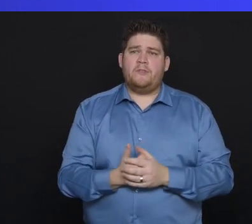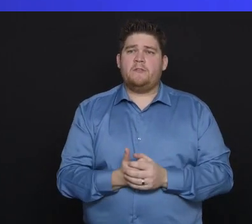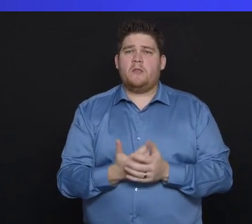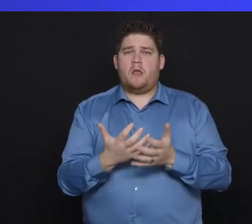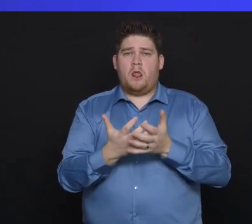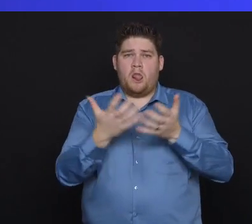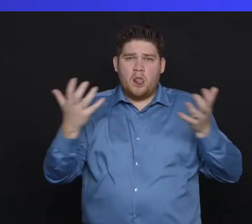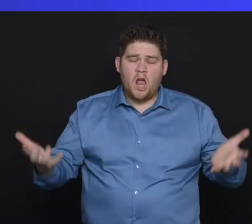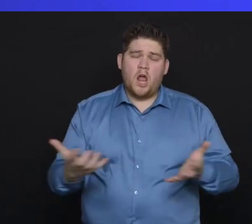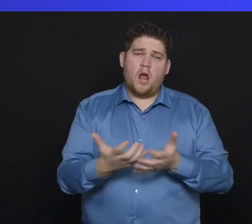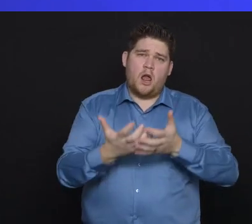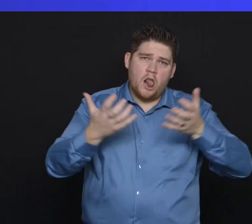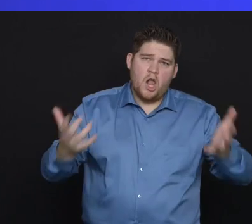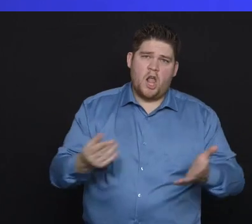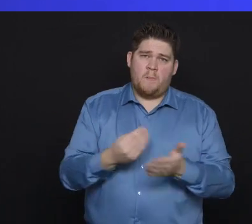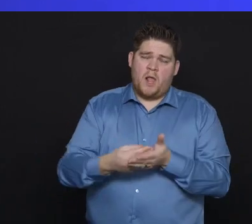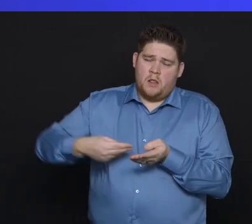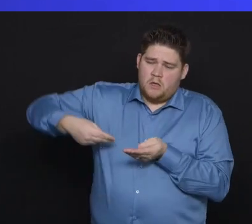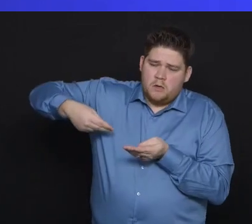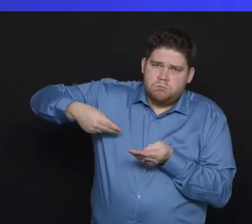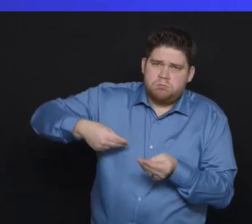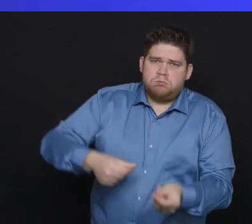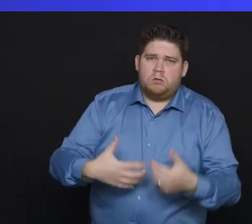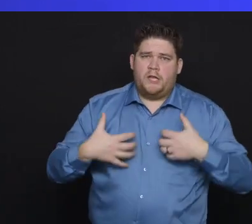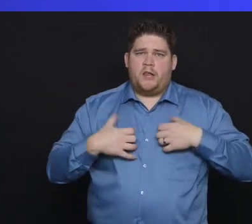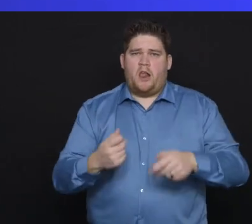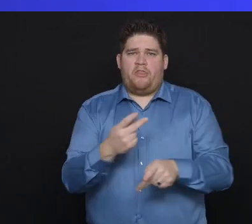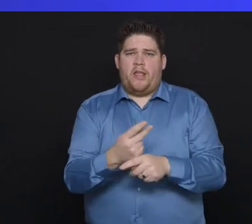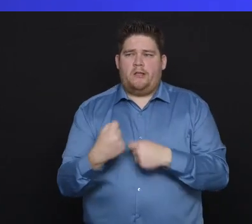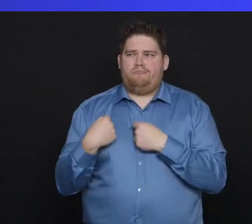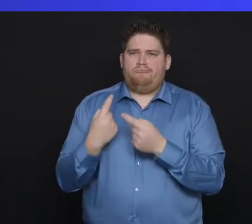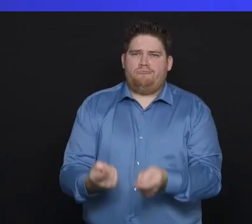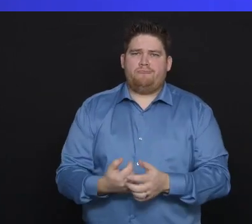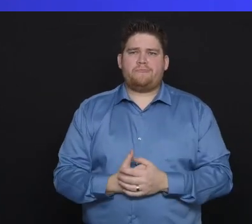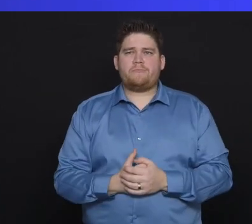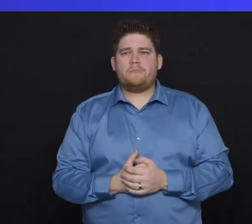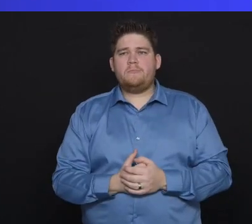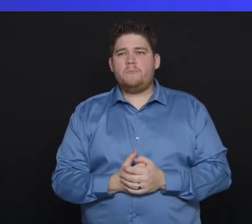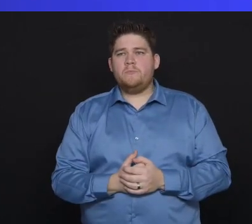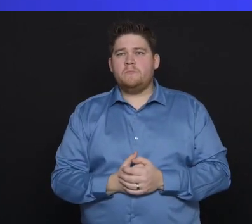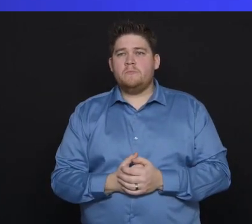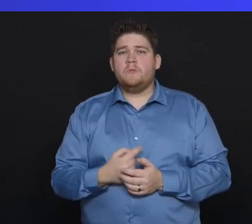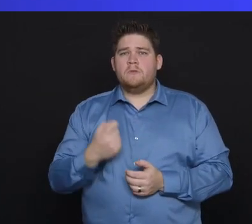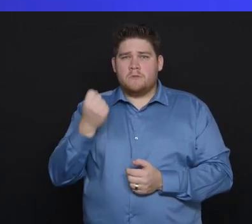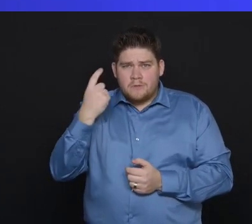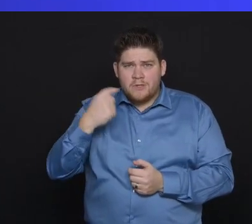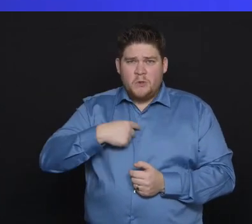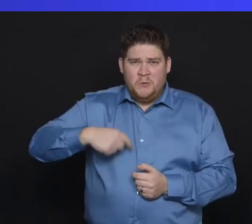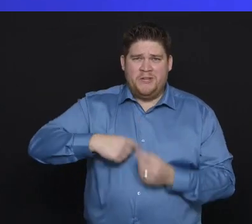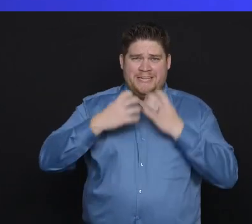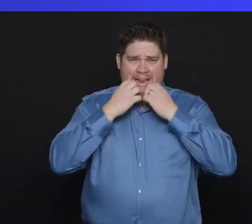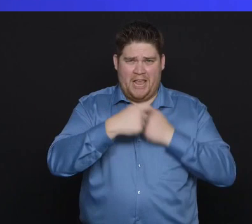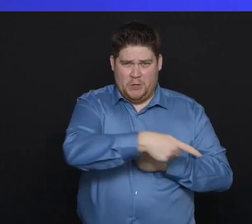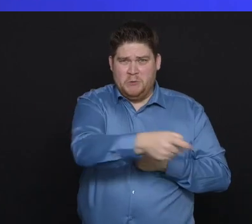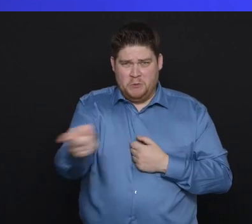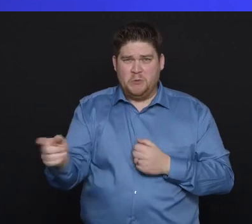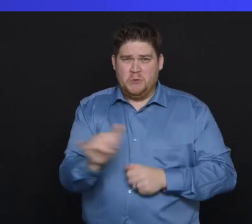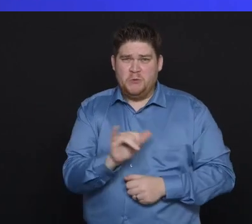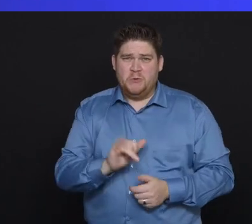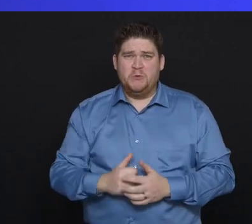It's something that is near and dear and important to all of us, and it's easy when we're faced with fiscal constraints to